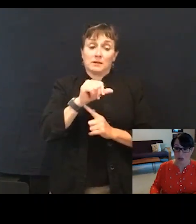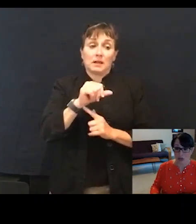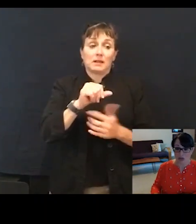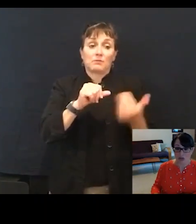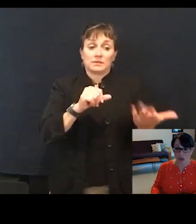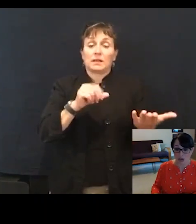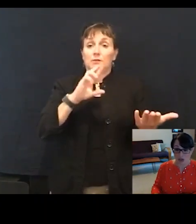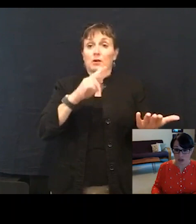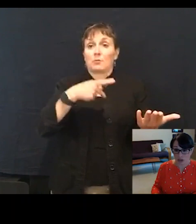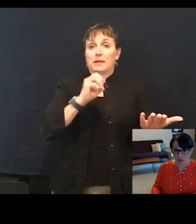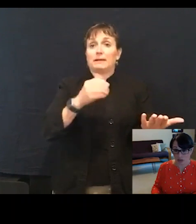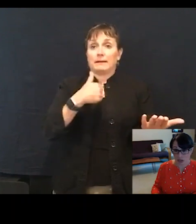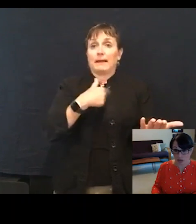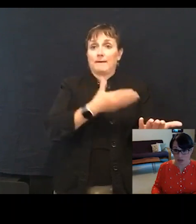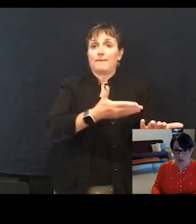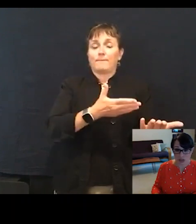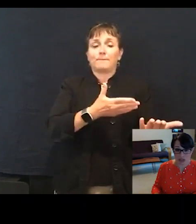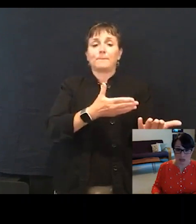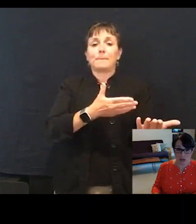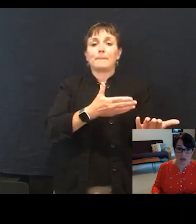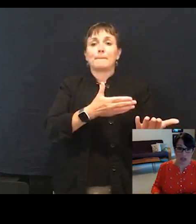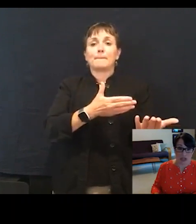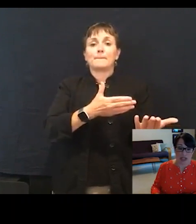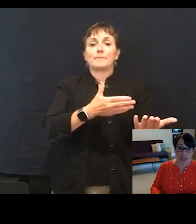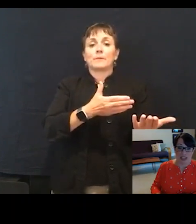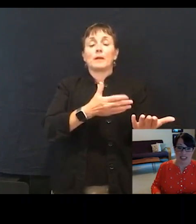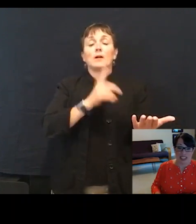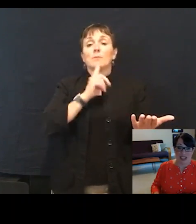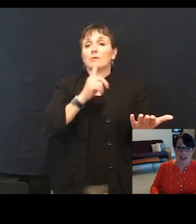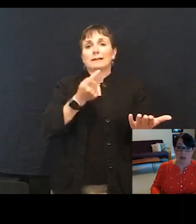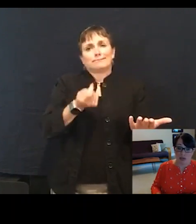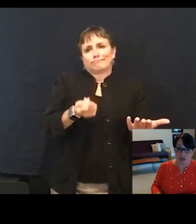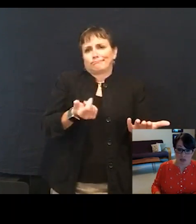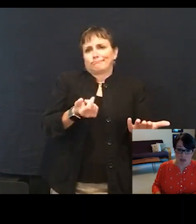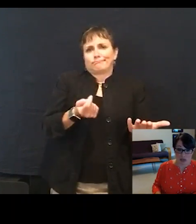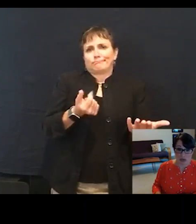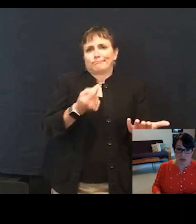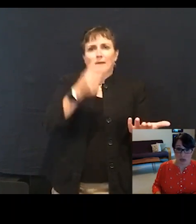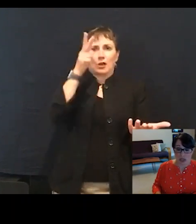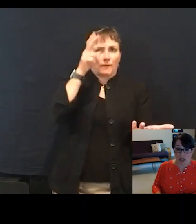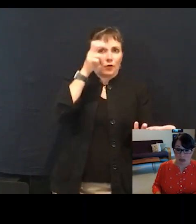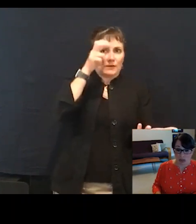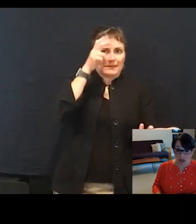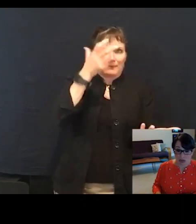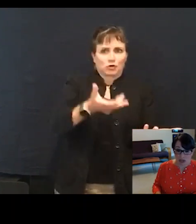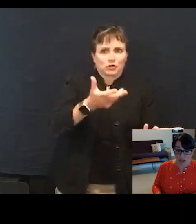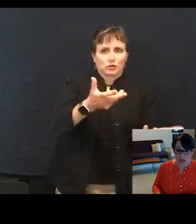whereas very little could be found in the photoreceptors. The exact opposite was true in the monkey retina.